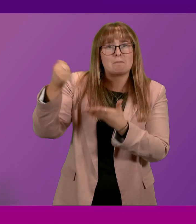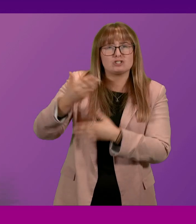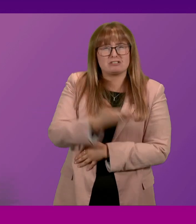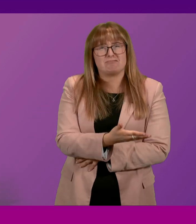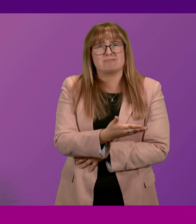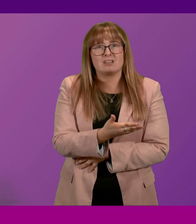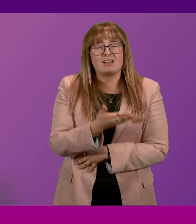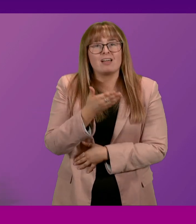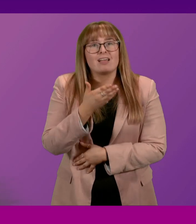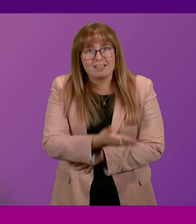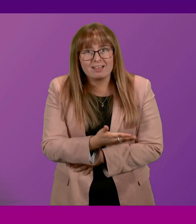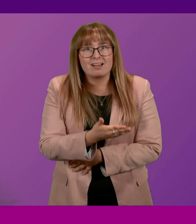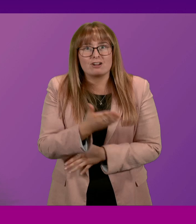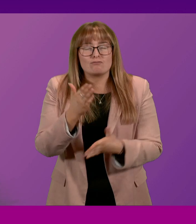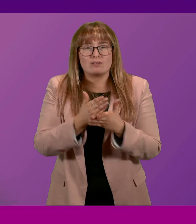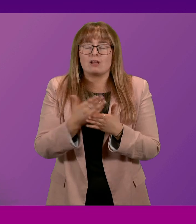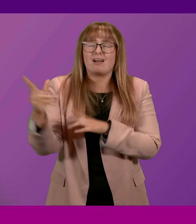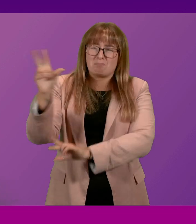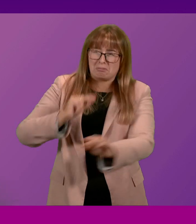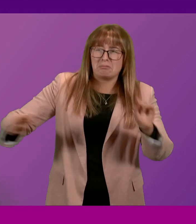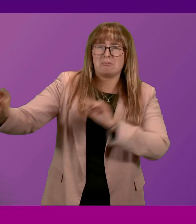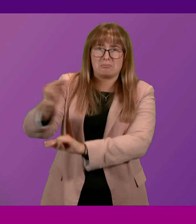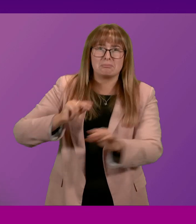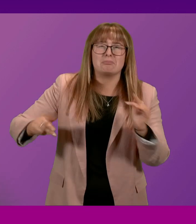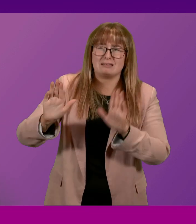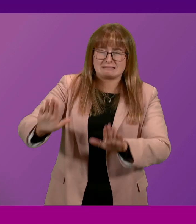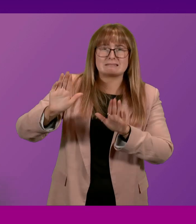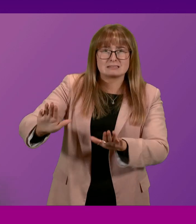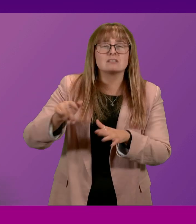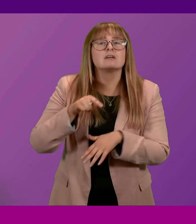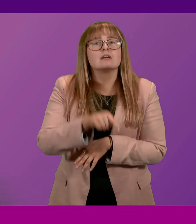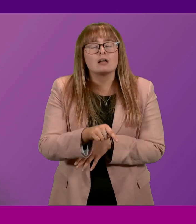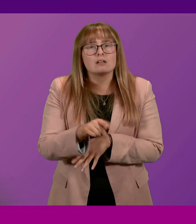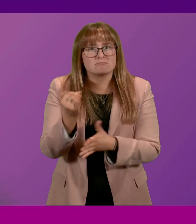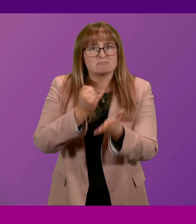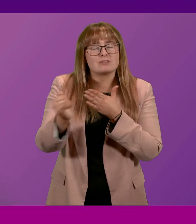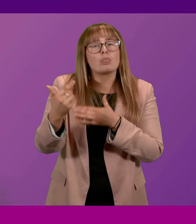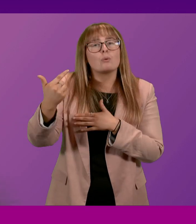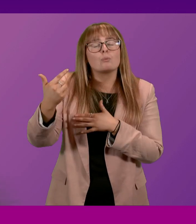which will mitigate Westminster Labour’s cut to winter fuel payments for pensioners and the